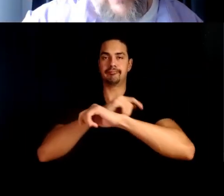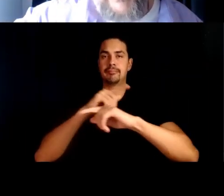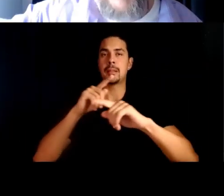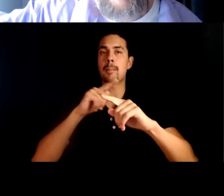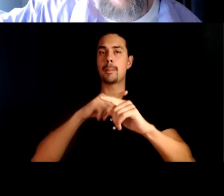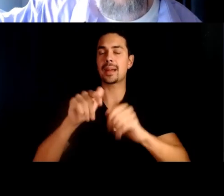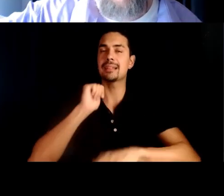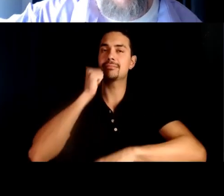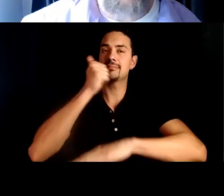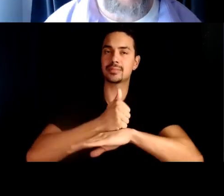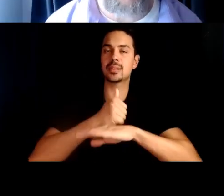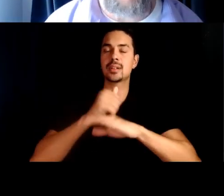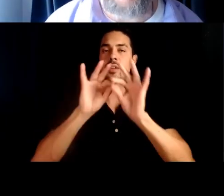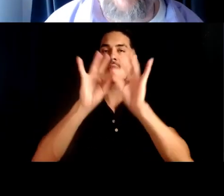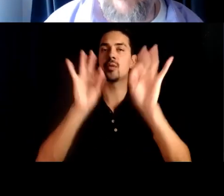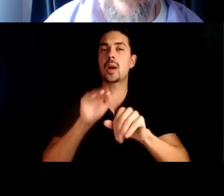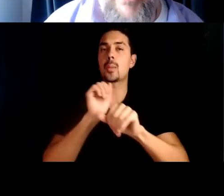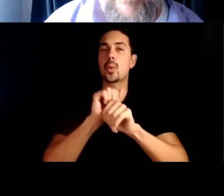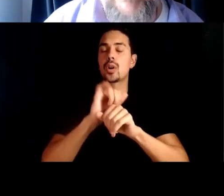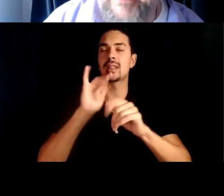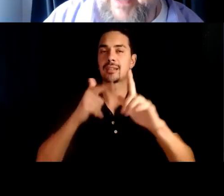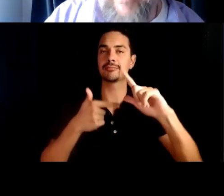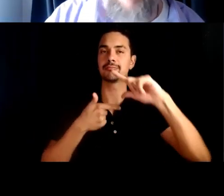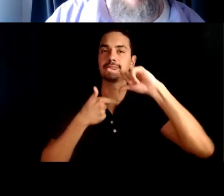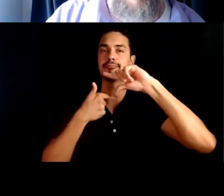for us to kind of move into the place where we're at today.